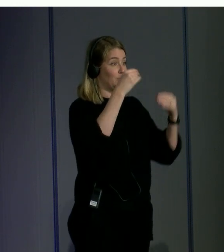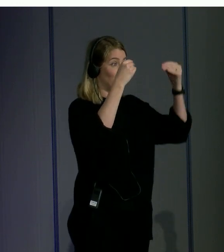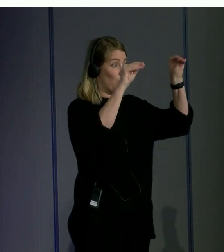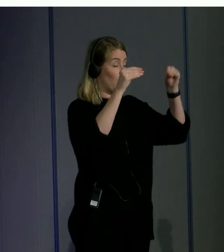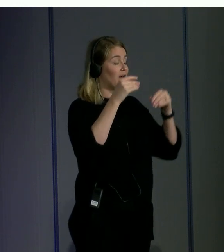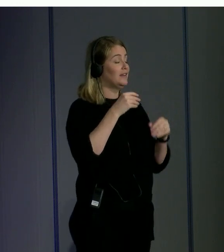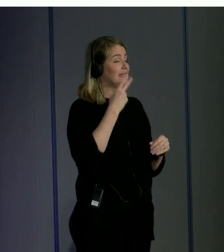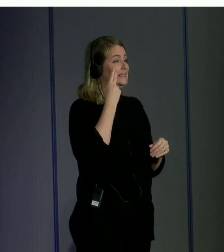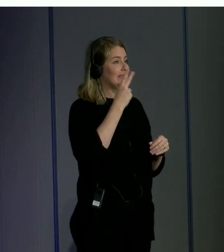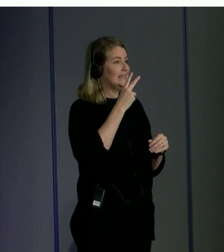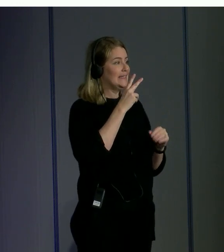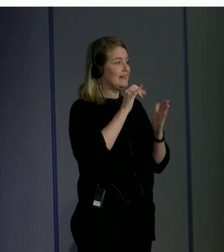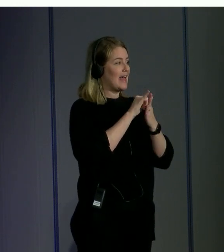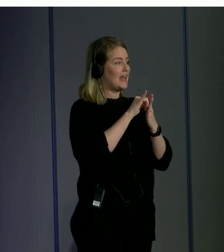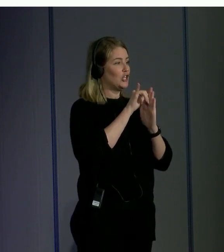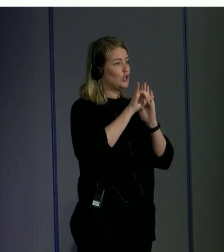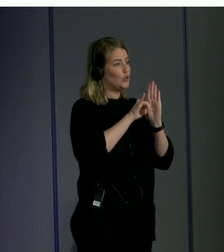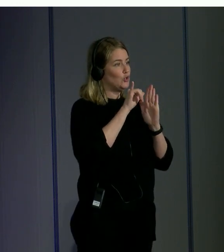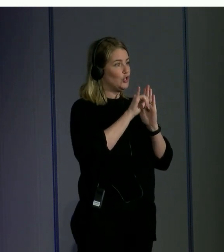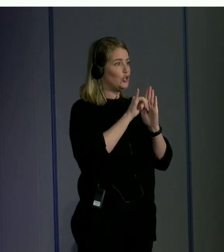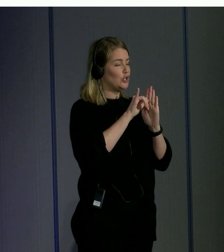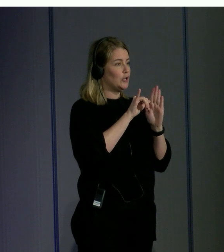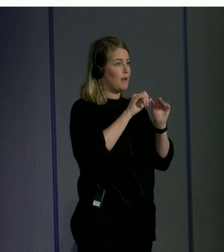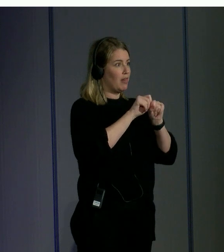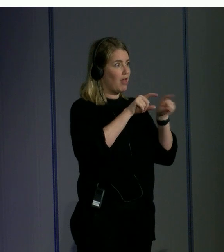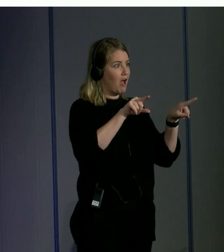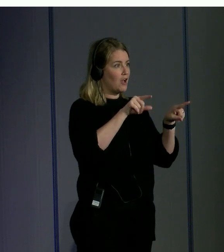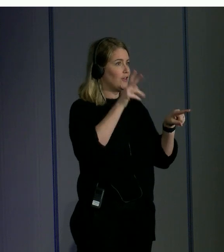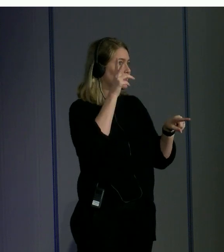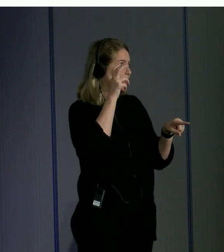And you see the YouTube launch watch, listen, get icon.